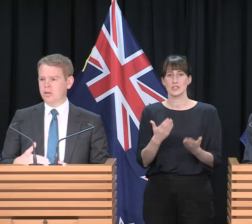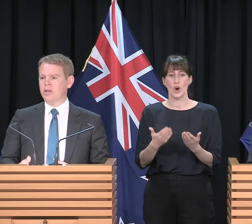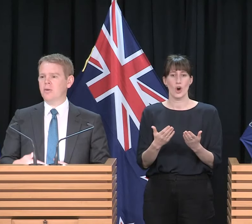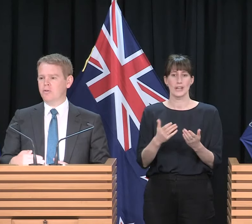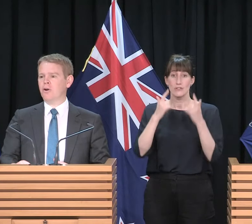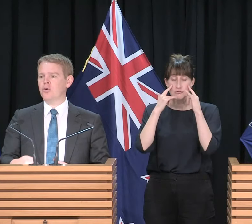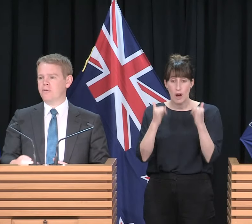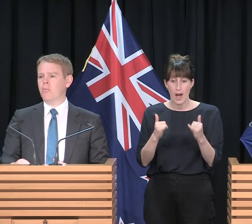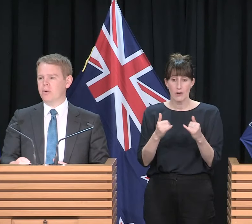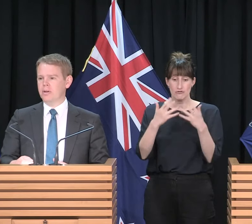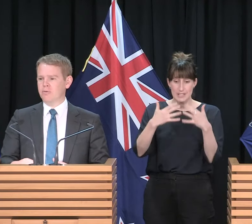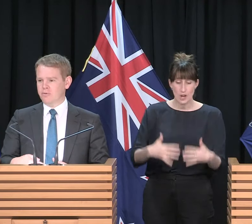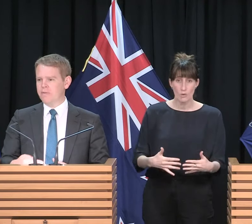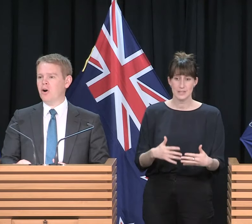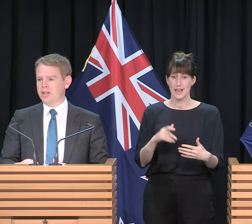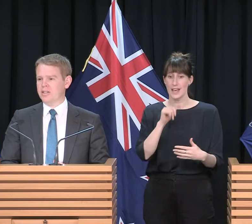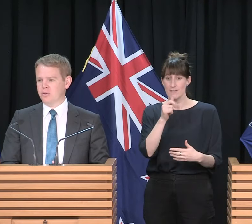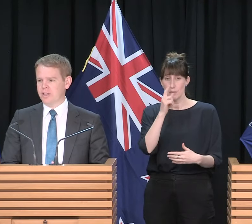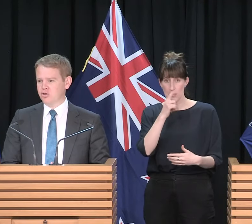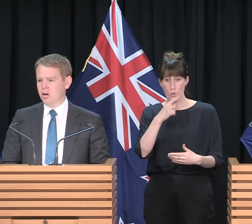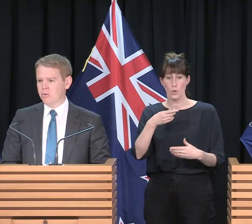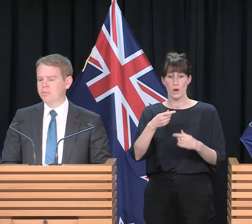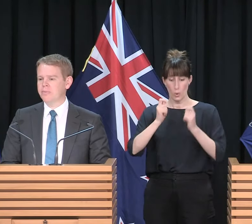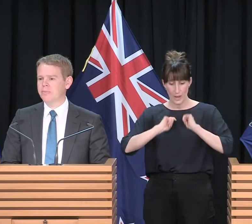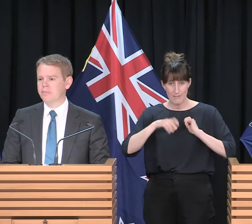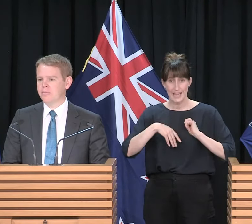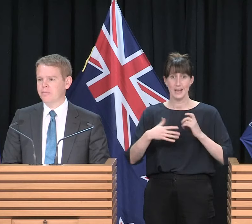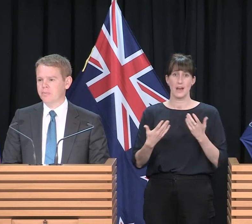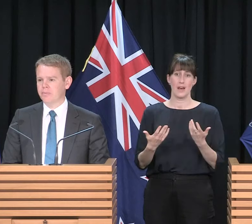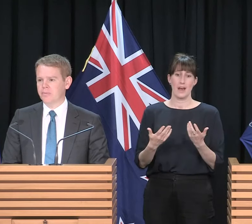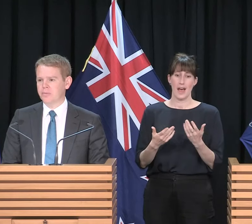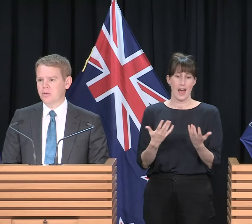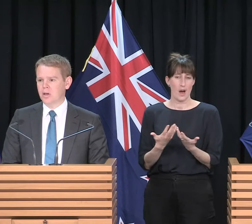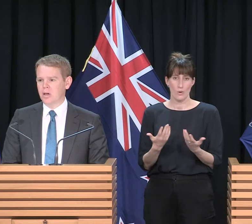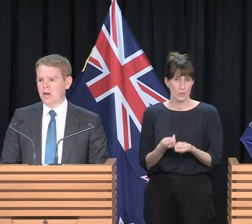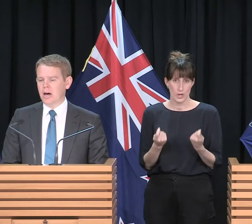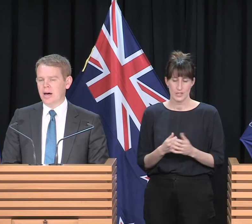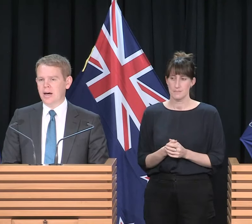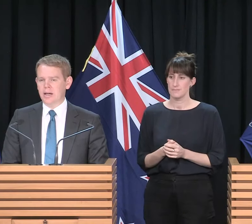contact-tracing, isolating people who are infected, and, of course - and the Minister's mentioned this - physical